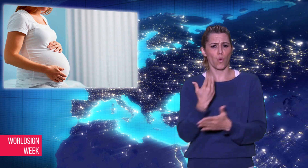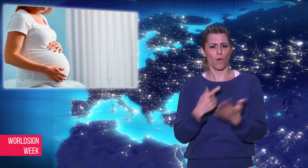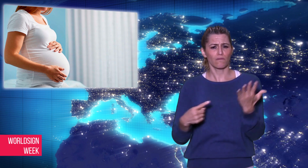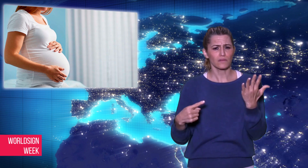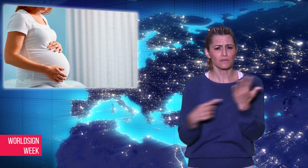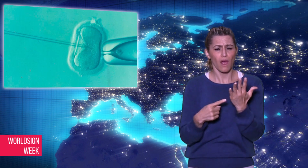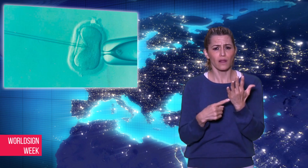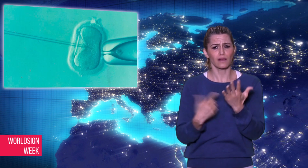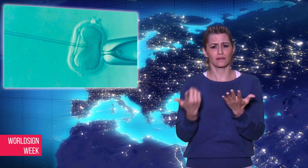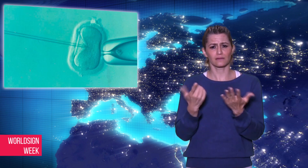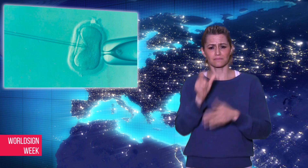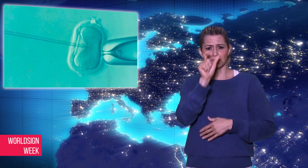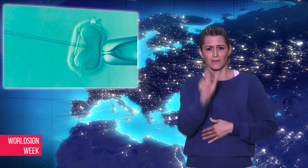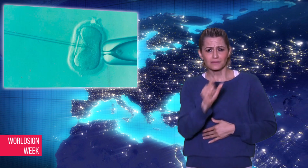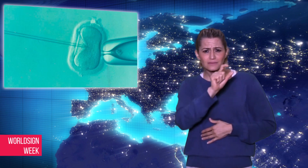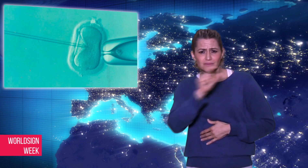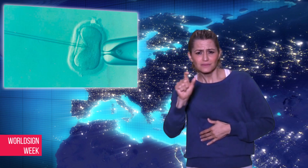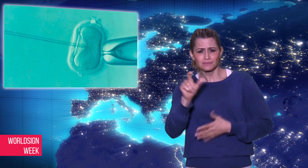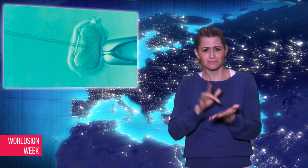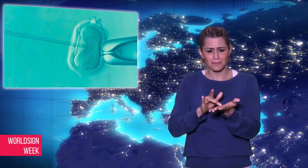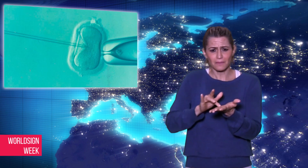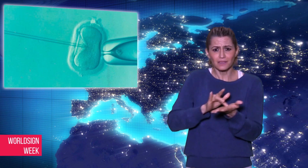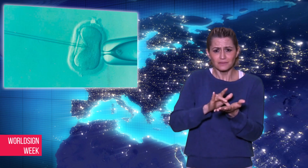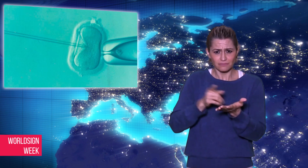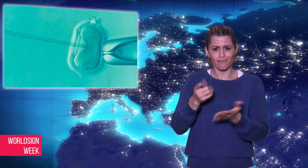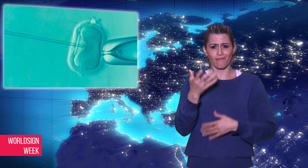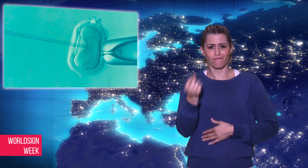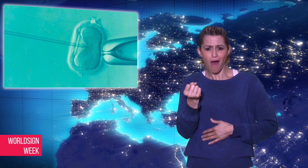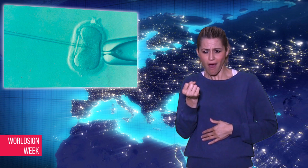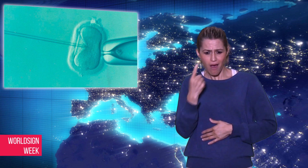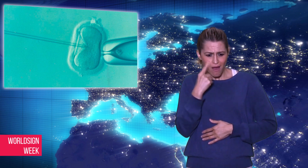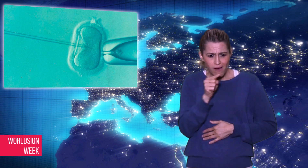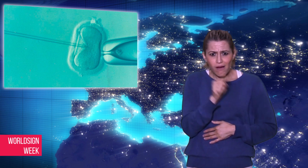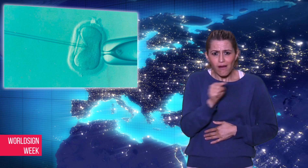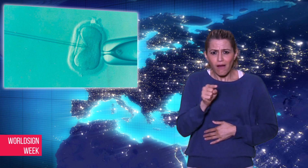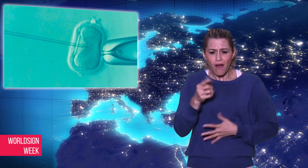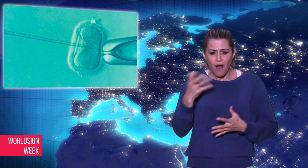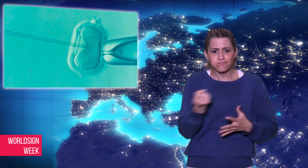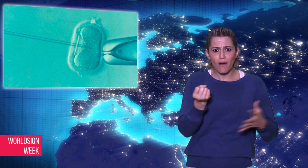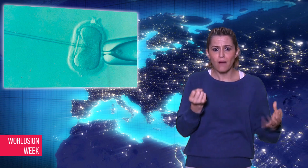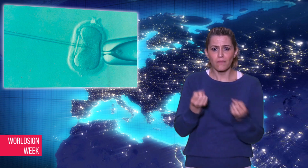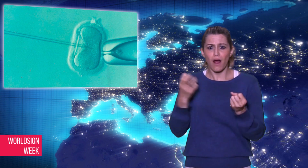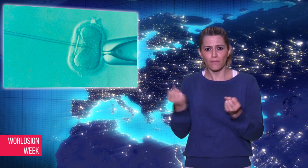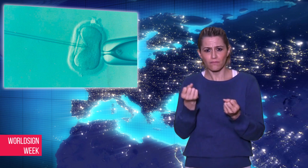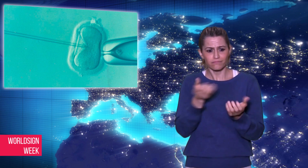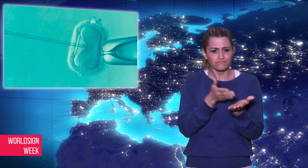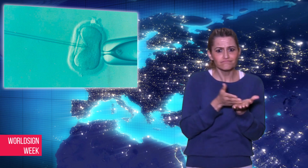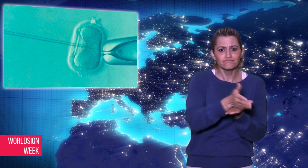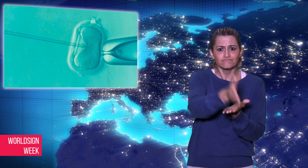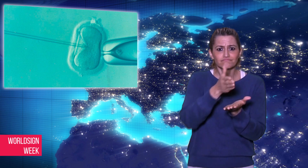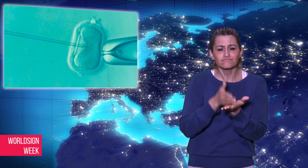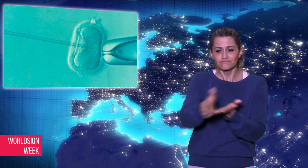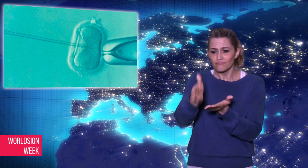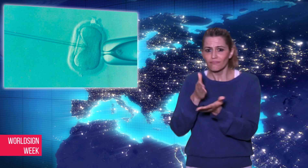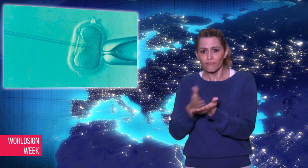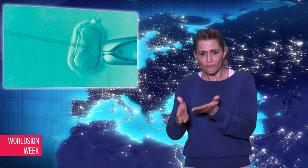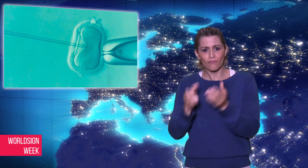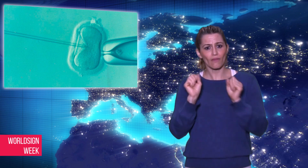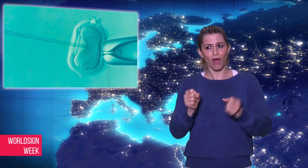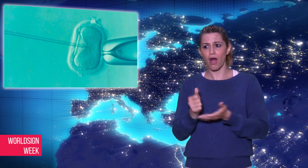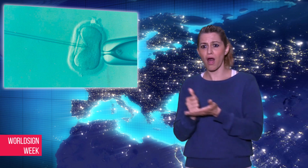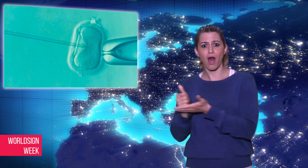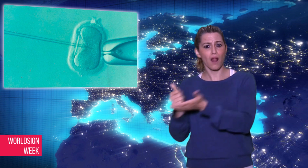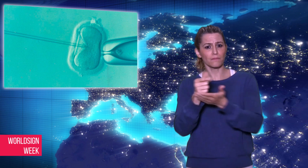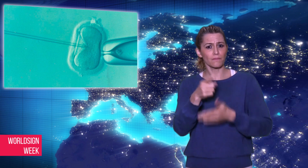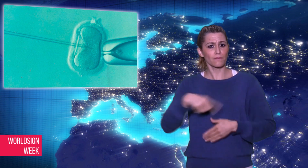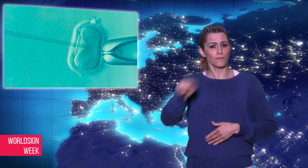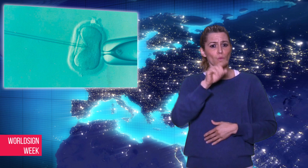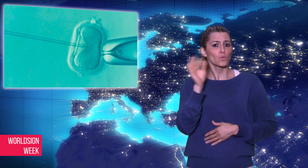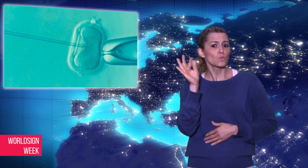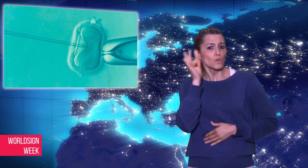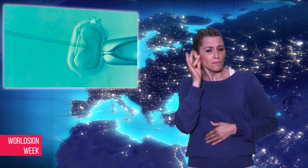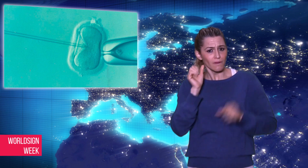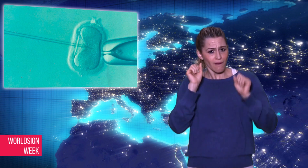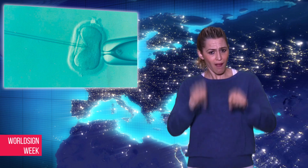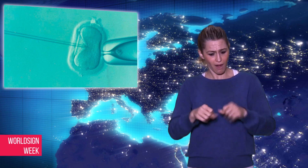ways to make pregnancy possible for these women.